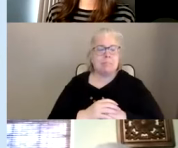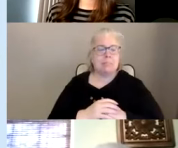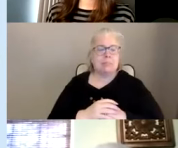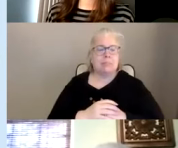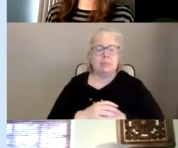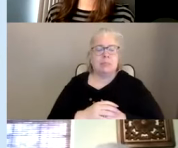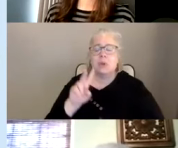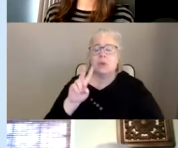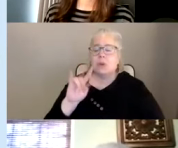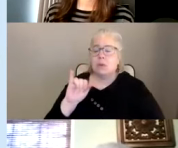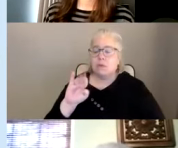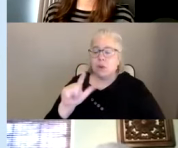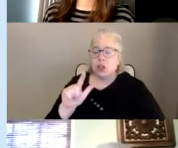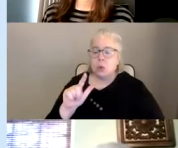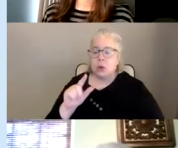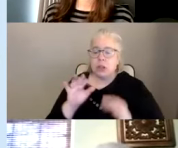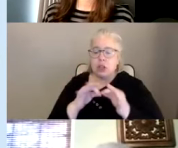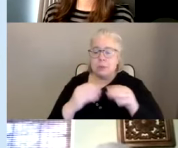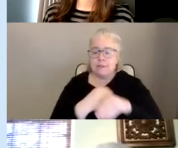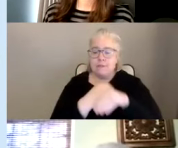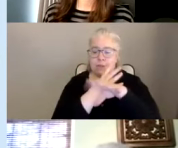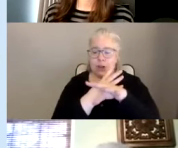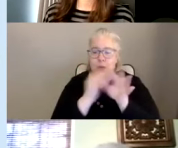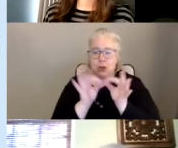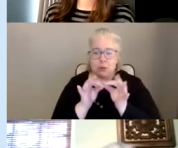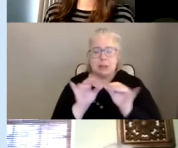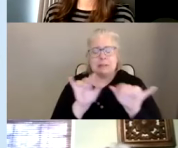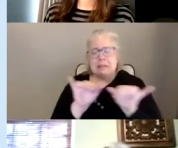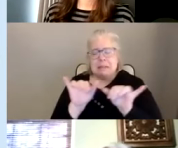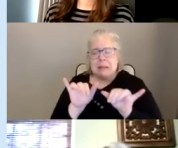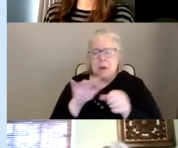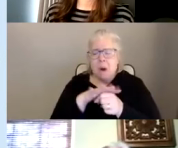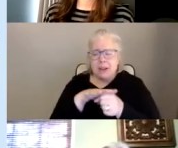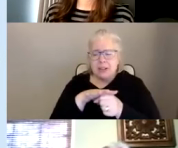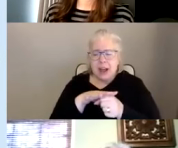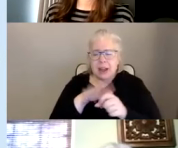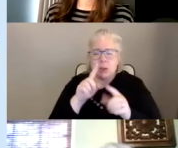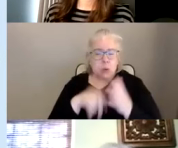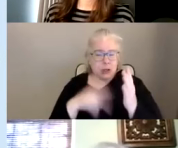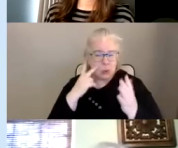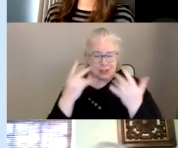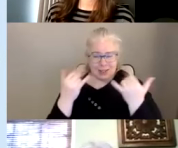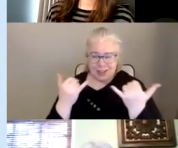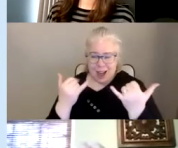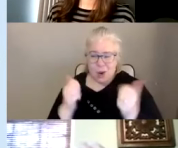Virtual interpreting is going to be very similar to on-site interpreting. It's what you're seeing today with Rebecca